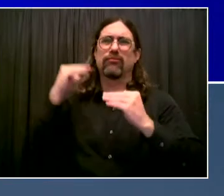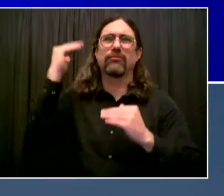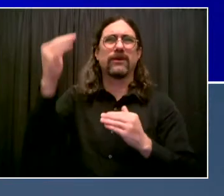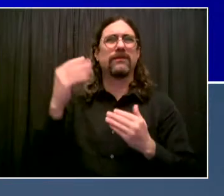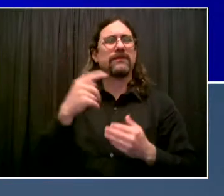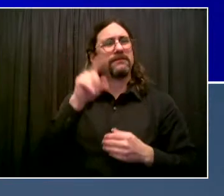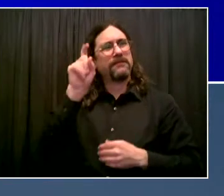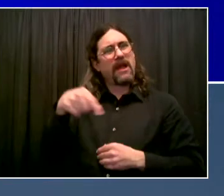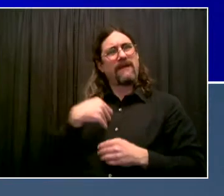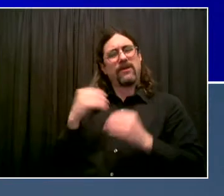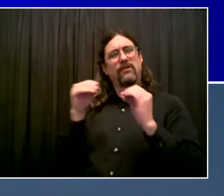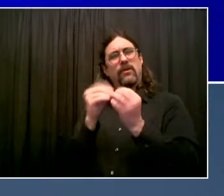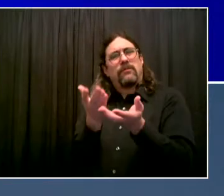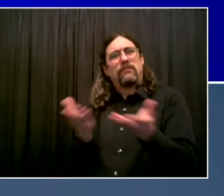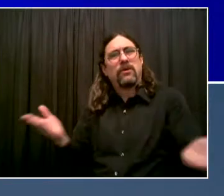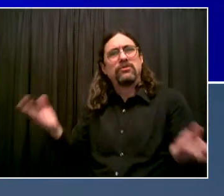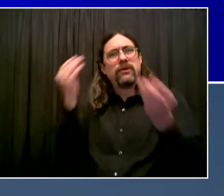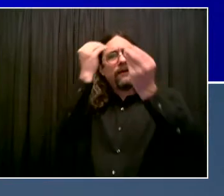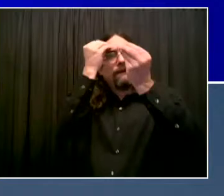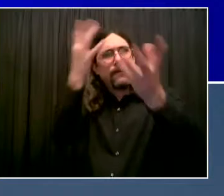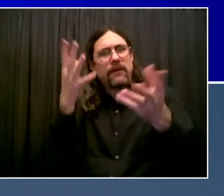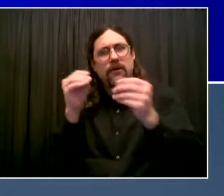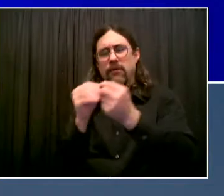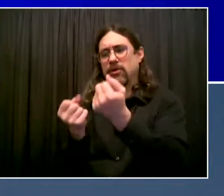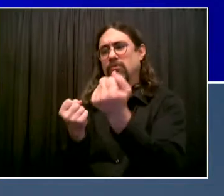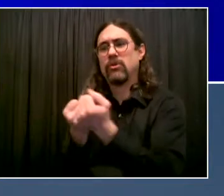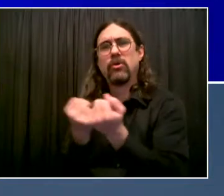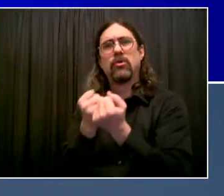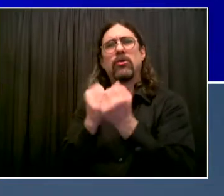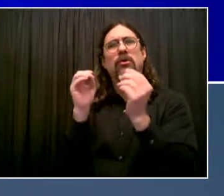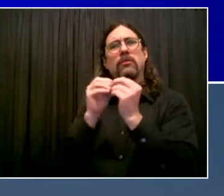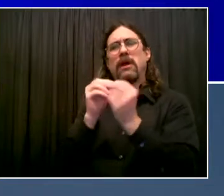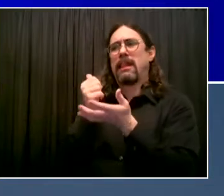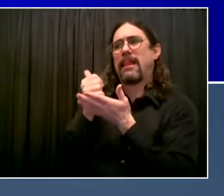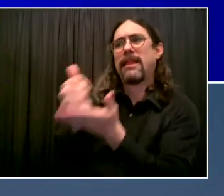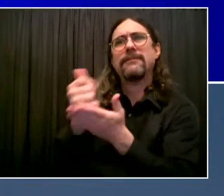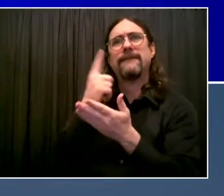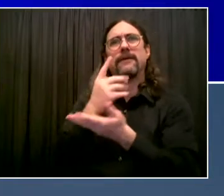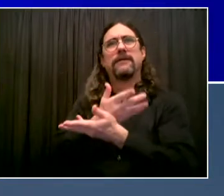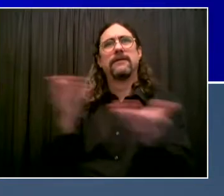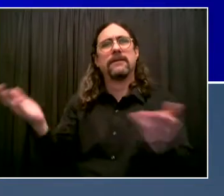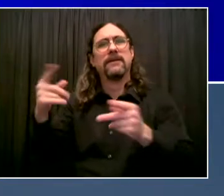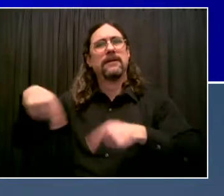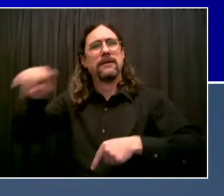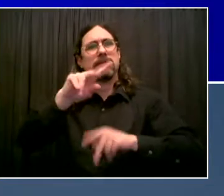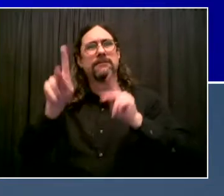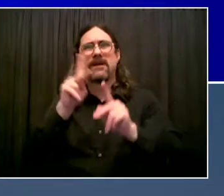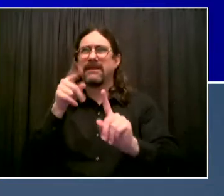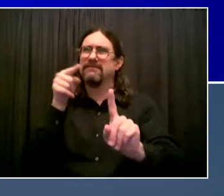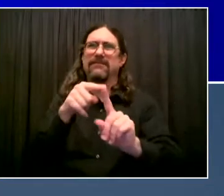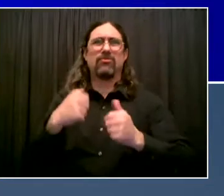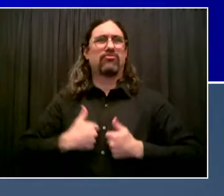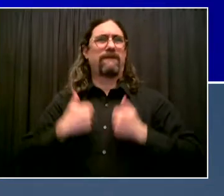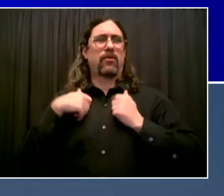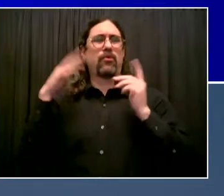CRIMES TO BEGIN